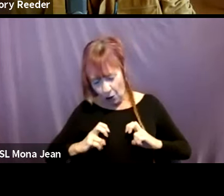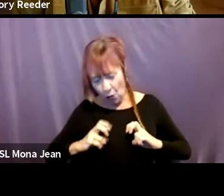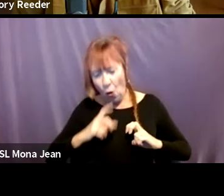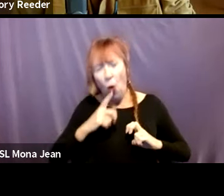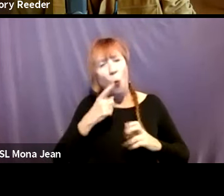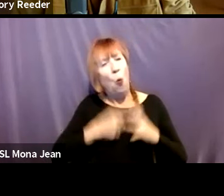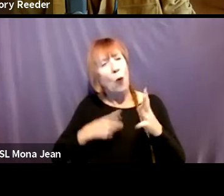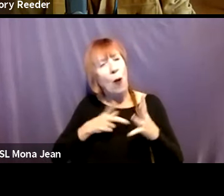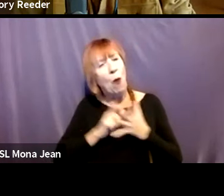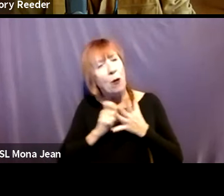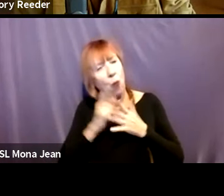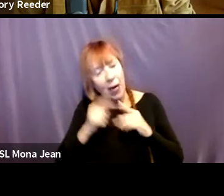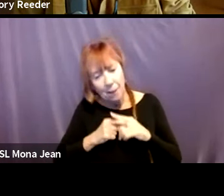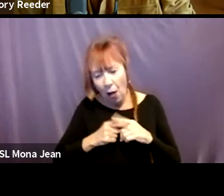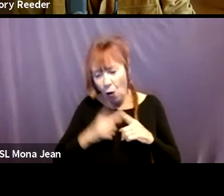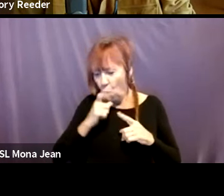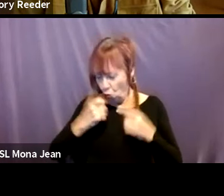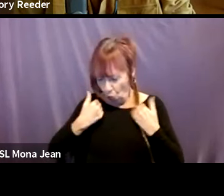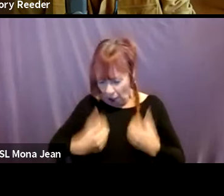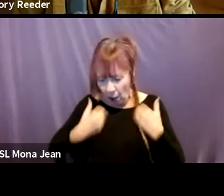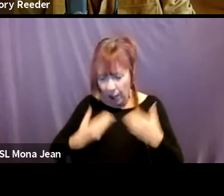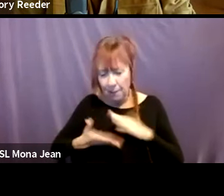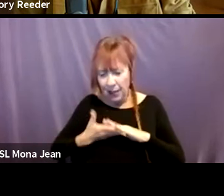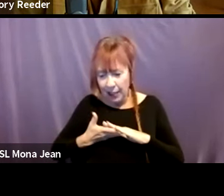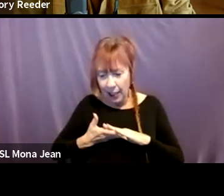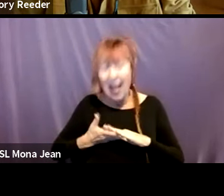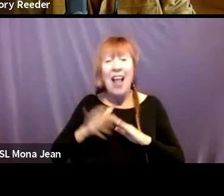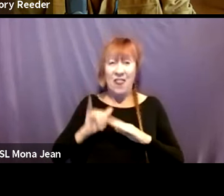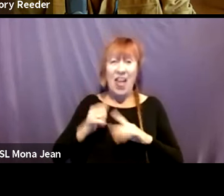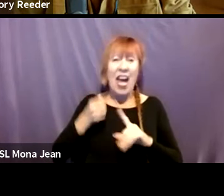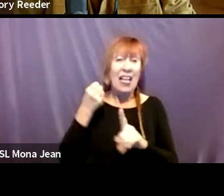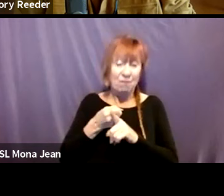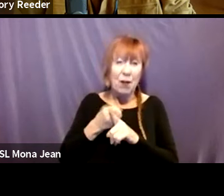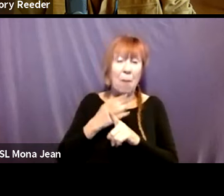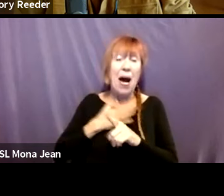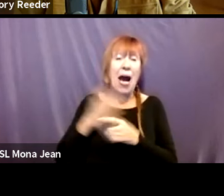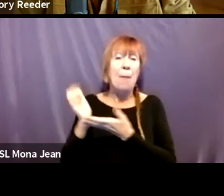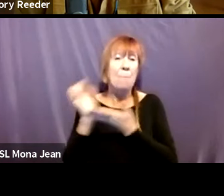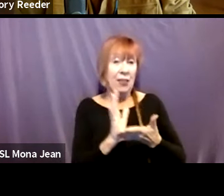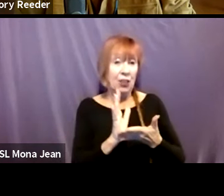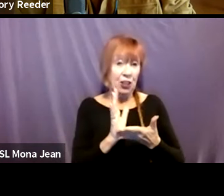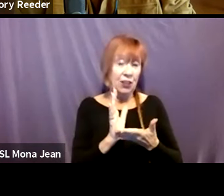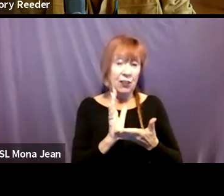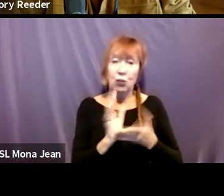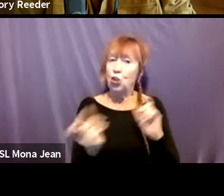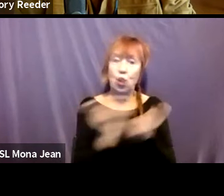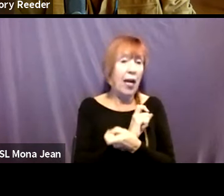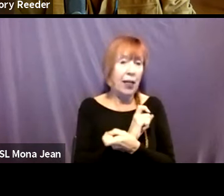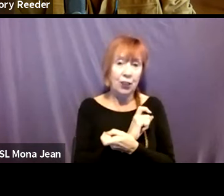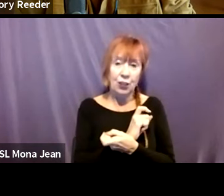that, also, my pitching changed. And since then, all my pitches are probably a little bit overdone.